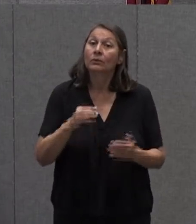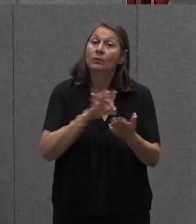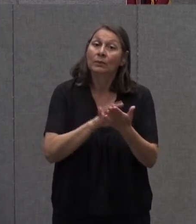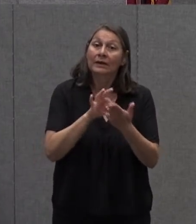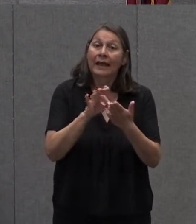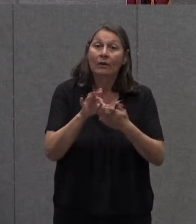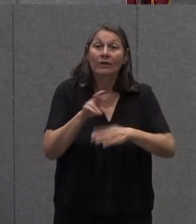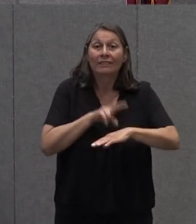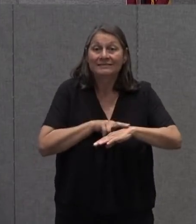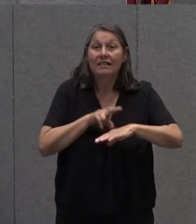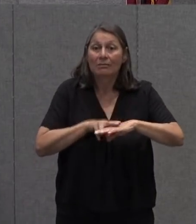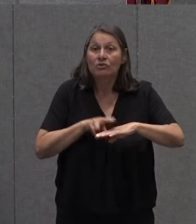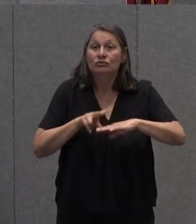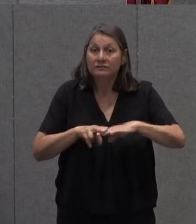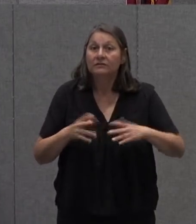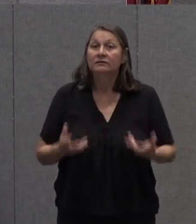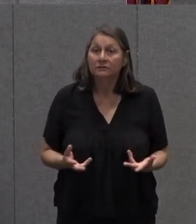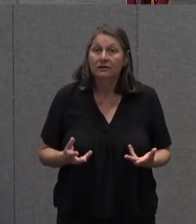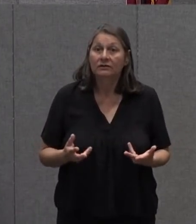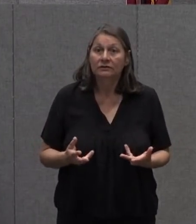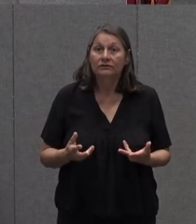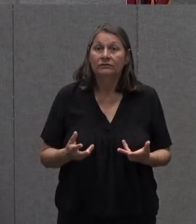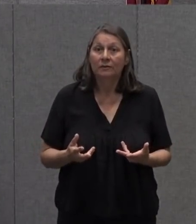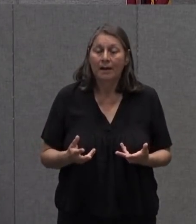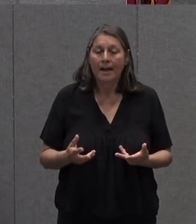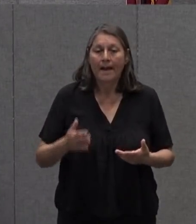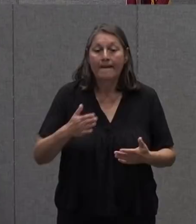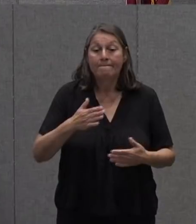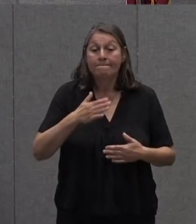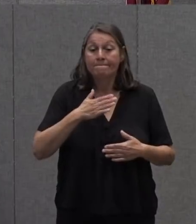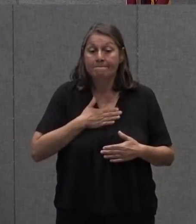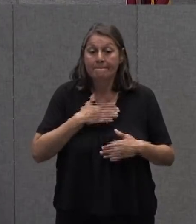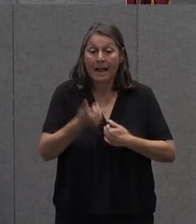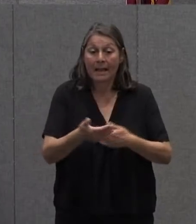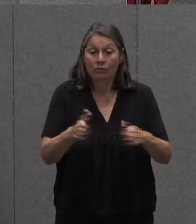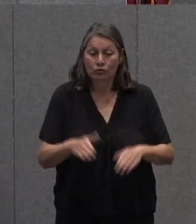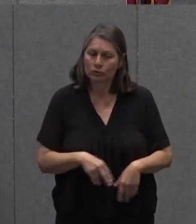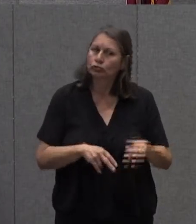to make sure that we had enough. My room, two syllables.